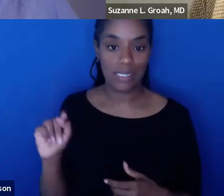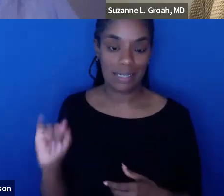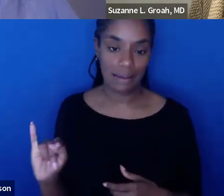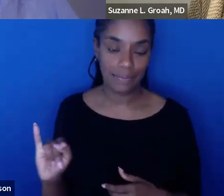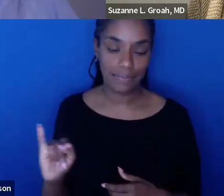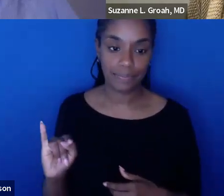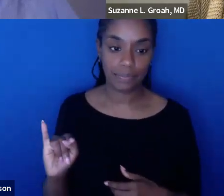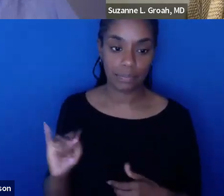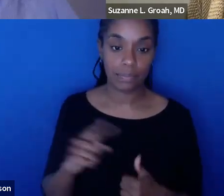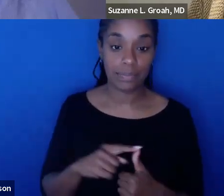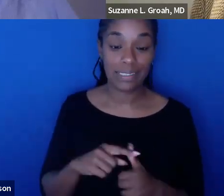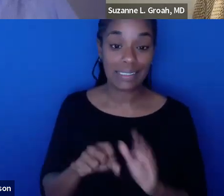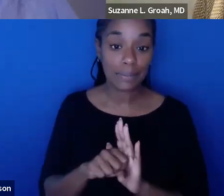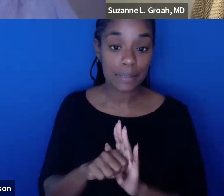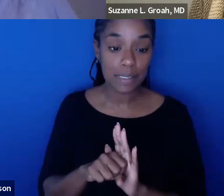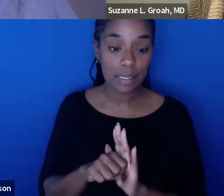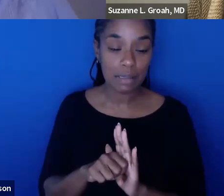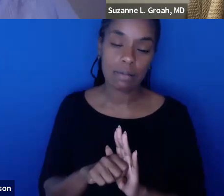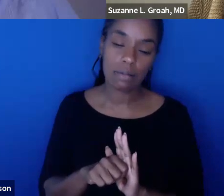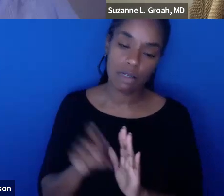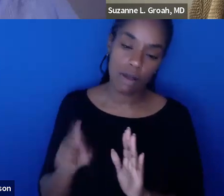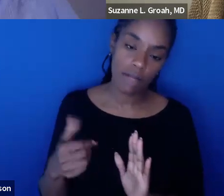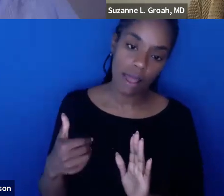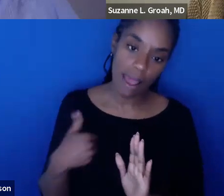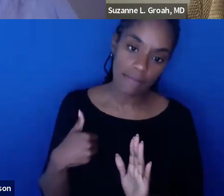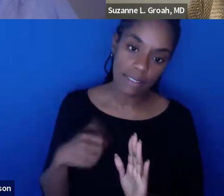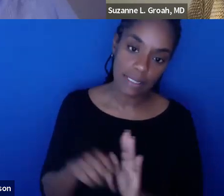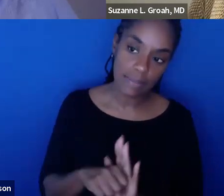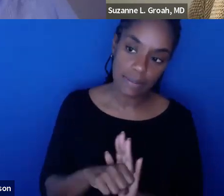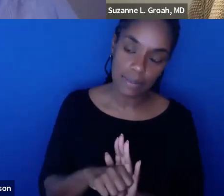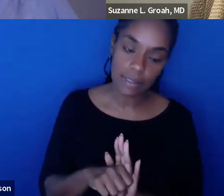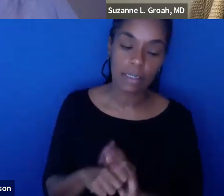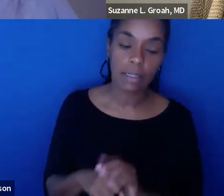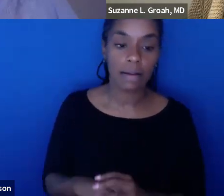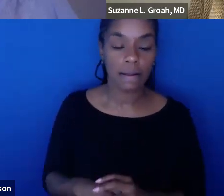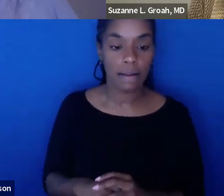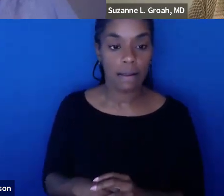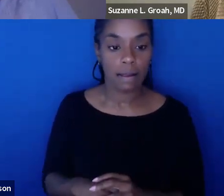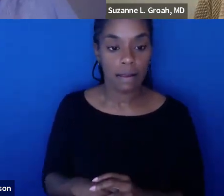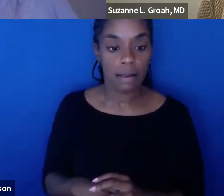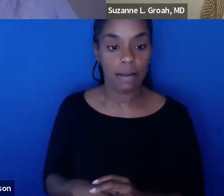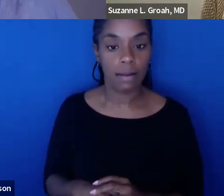Those are symptoms, so you have to have symptoms that are really